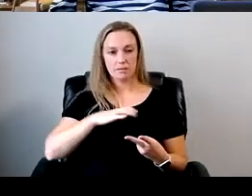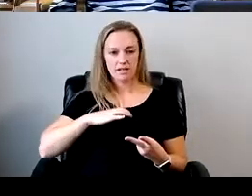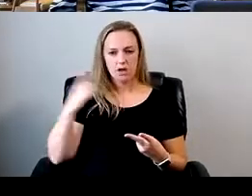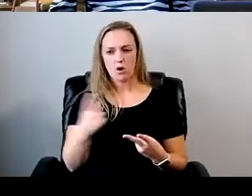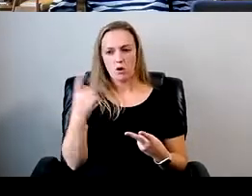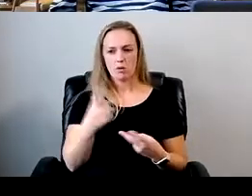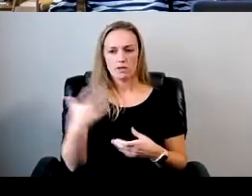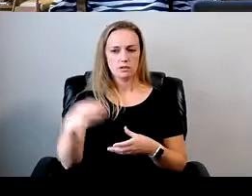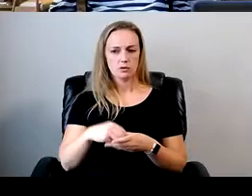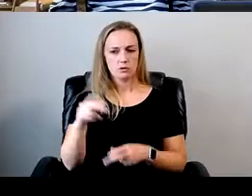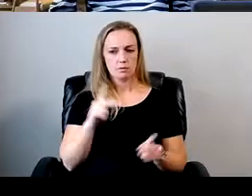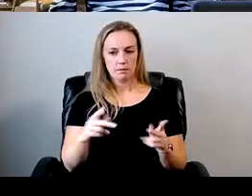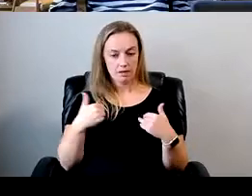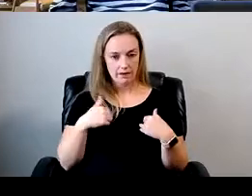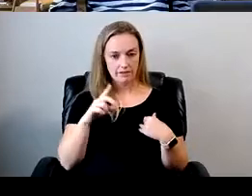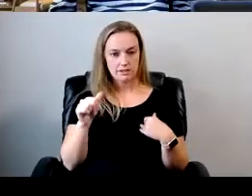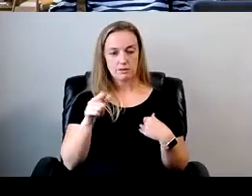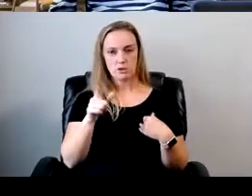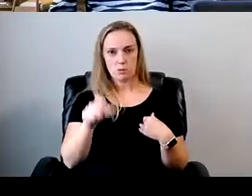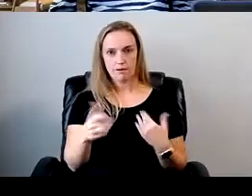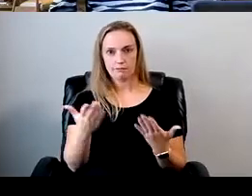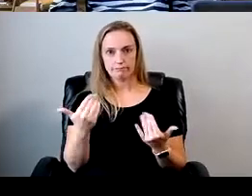with disabilities because you have to be receiving that input.